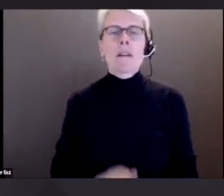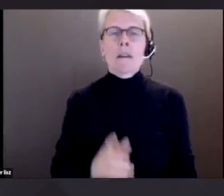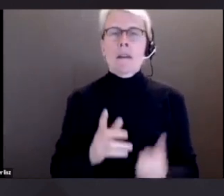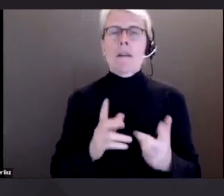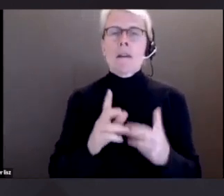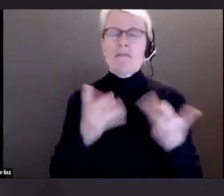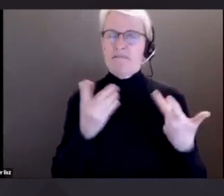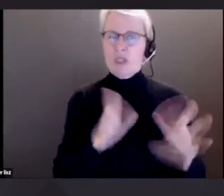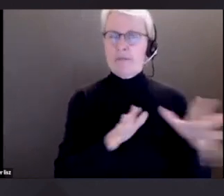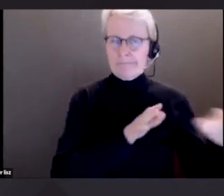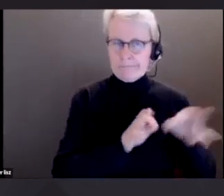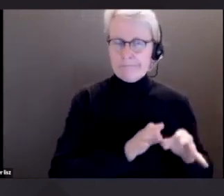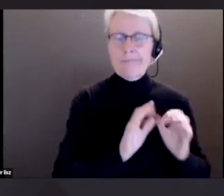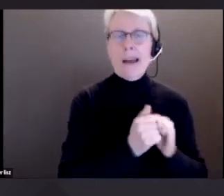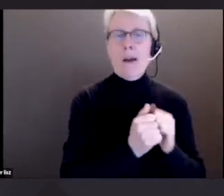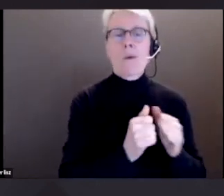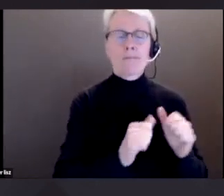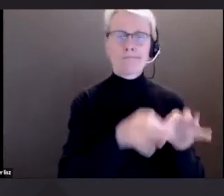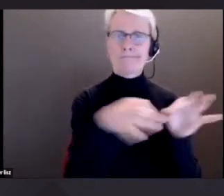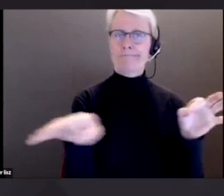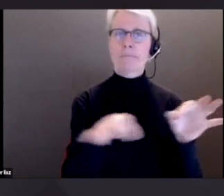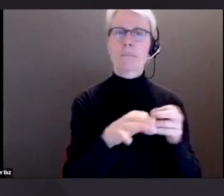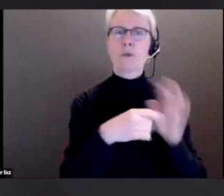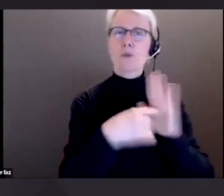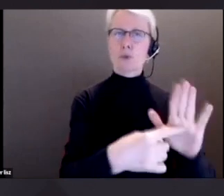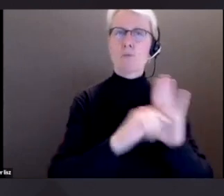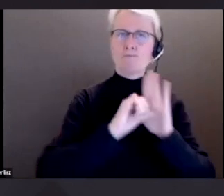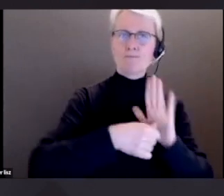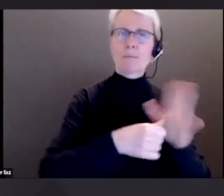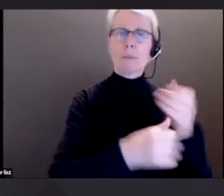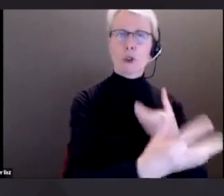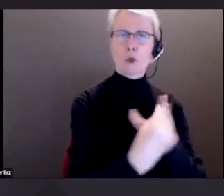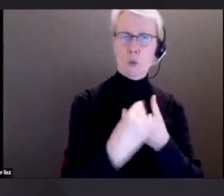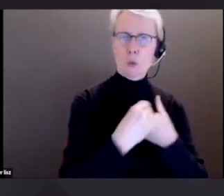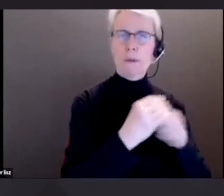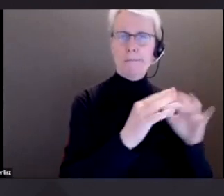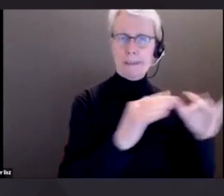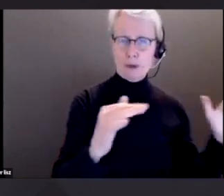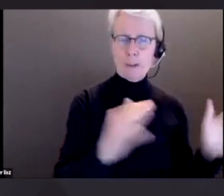let's briefly explore the next point of connection with applicants, which is the interview.